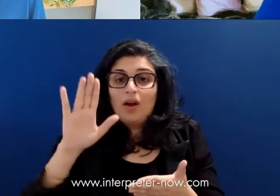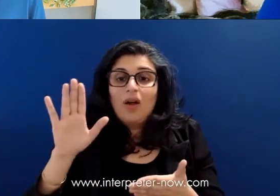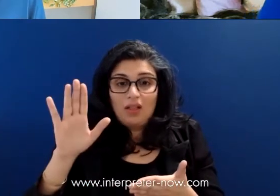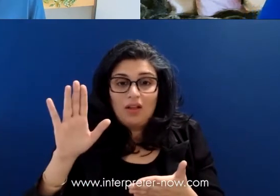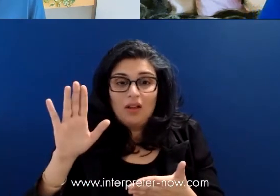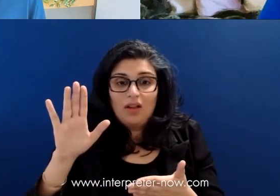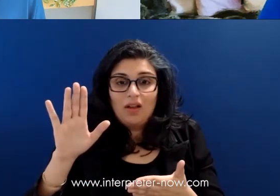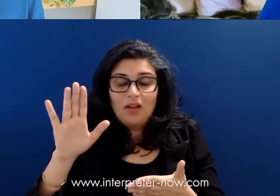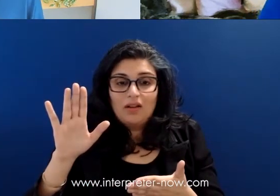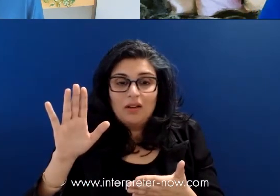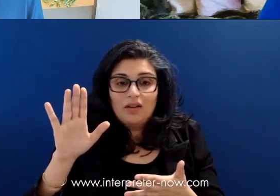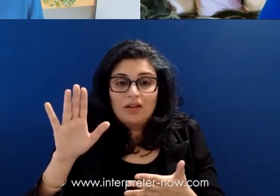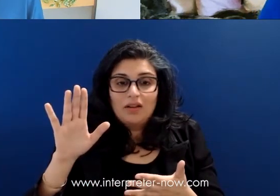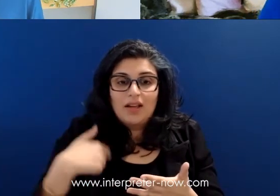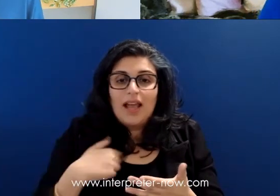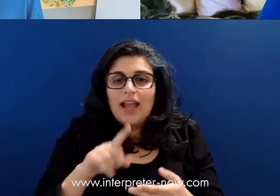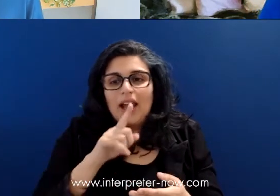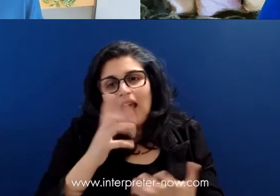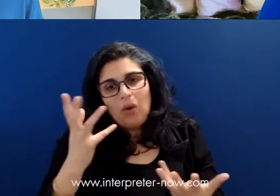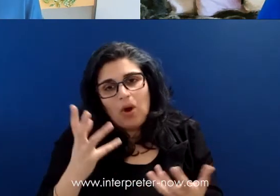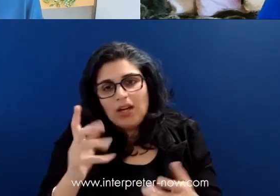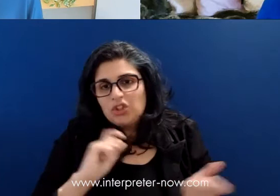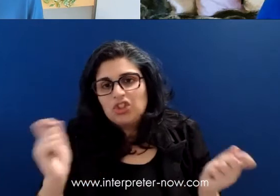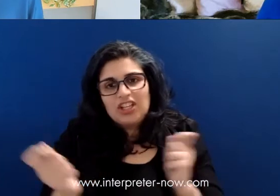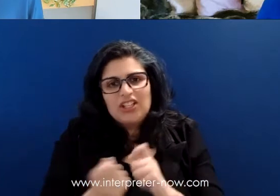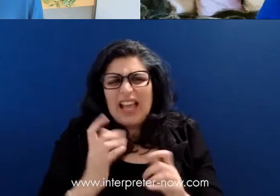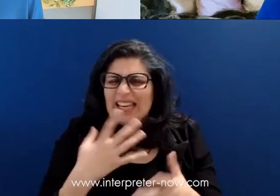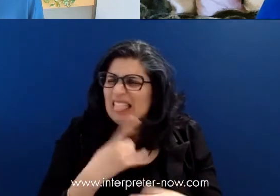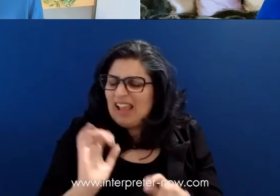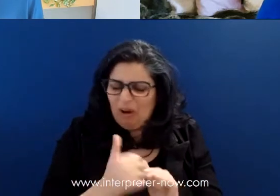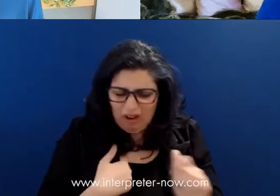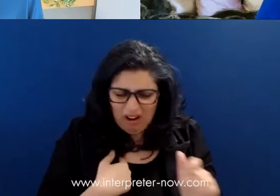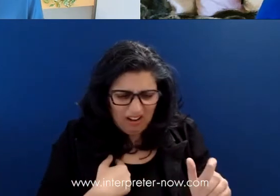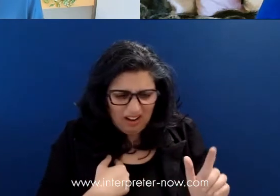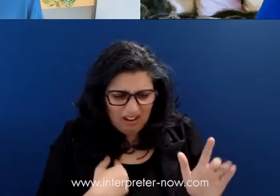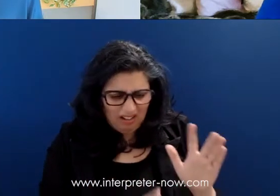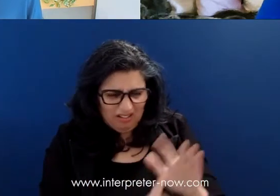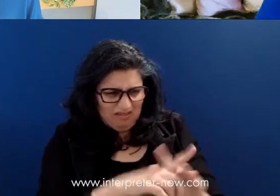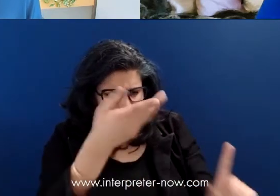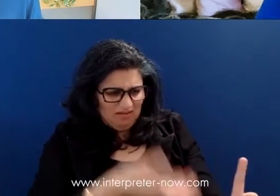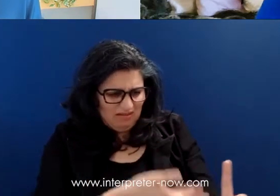wanted to change that. I didn't like how I showed up for other people, and I wanted to show up in a different way.